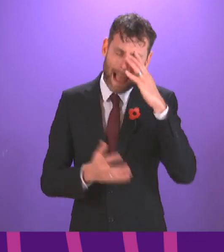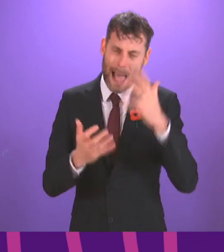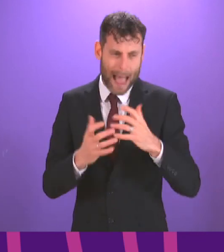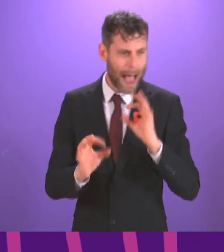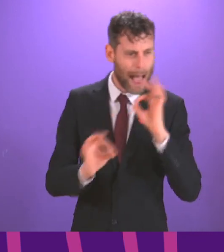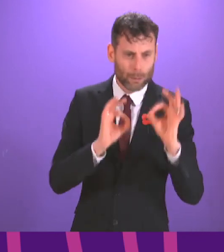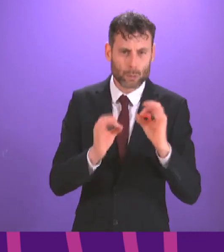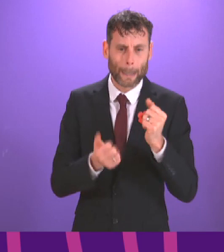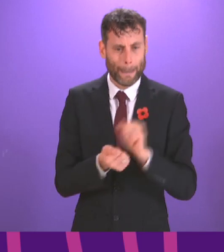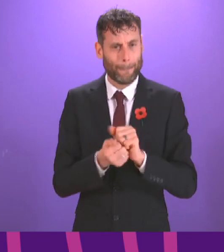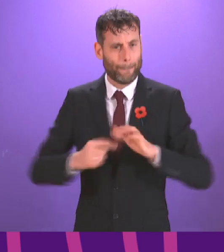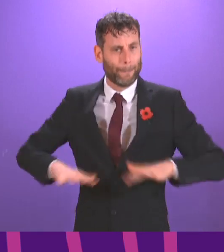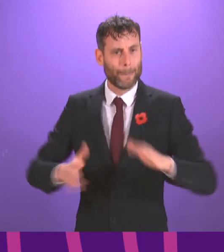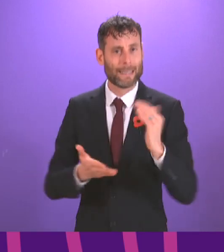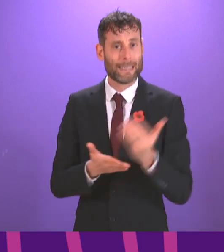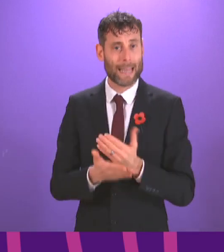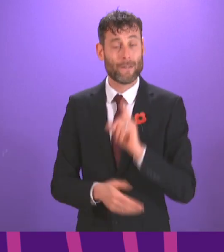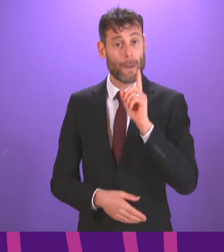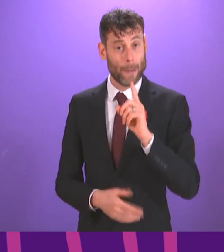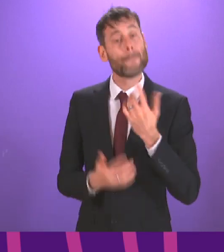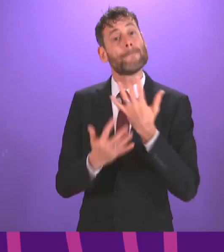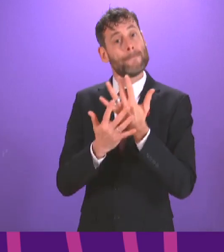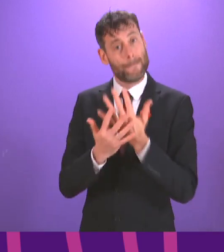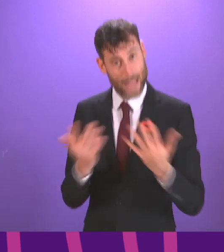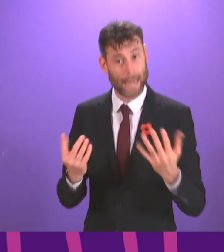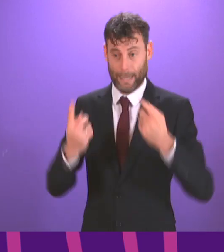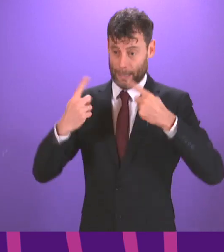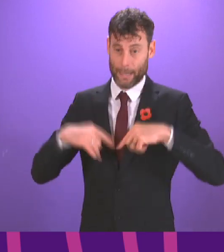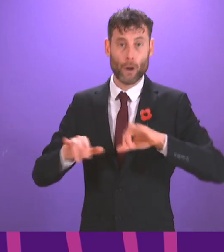However, many of my constituents in the south side of Glasgow who travel backwards and forwards